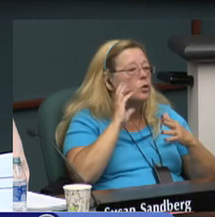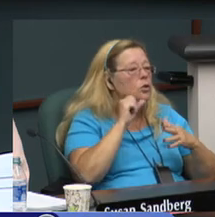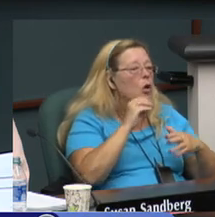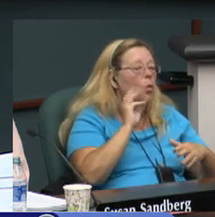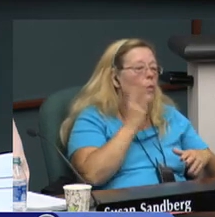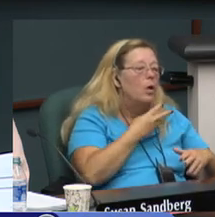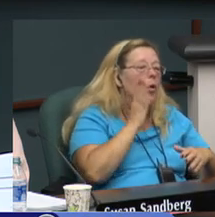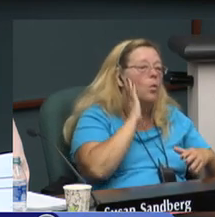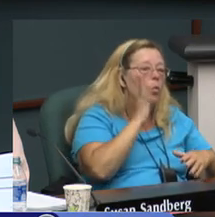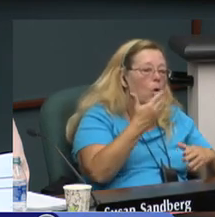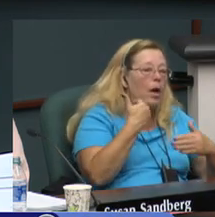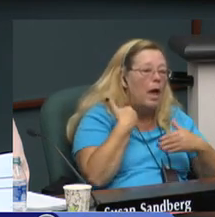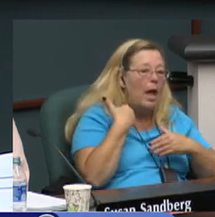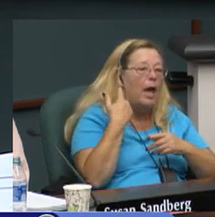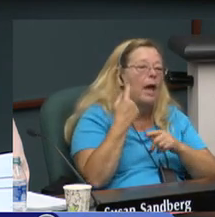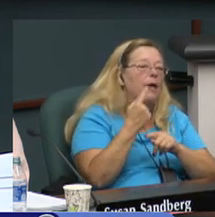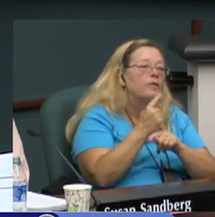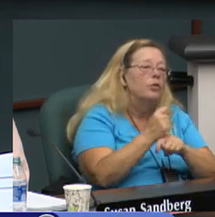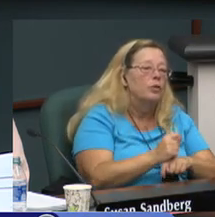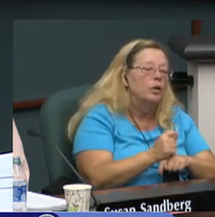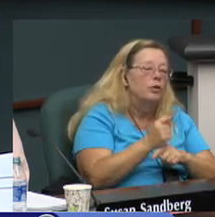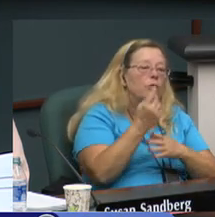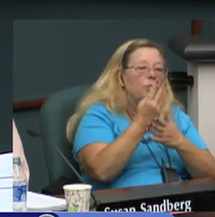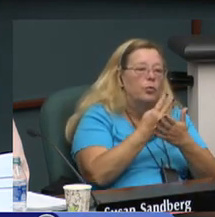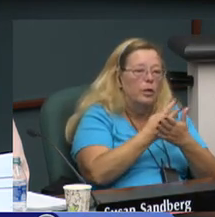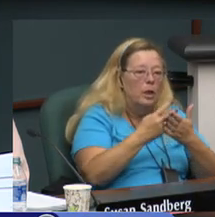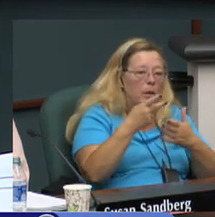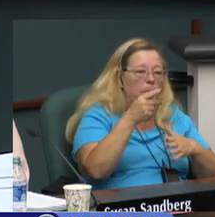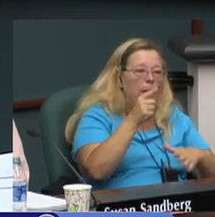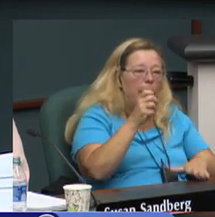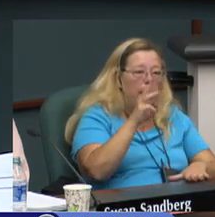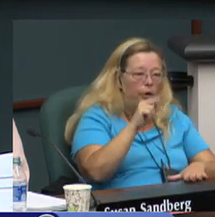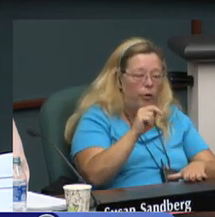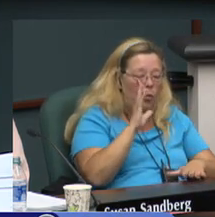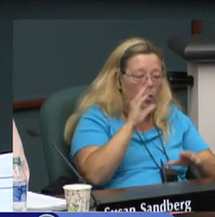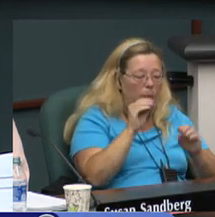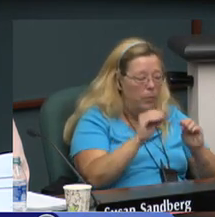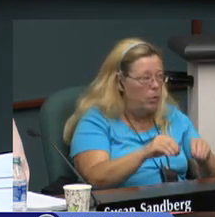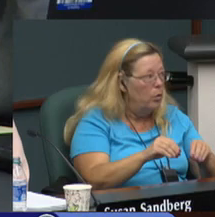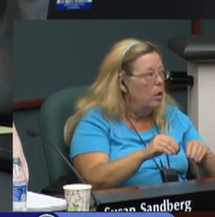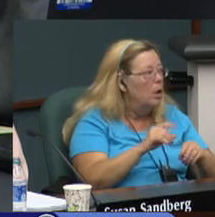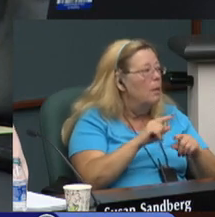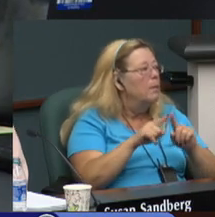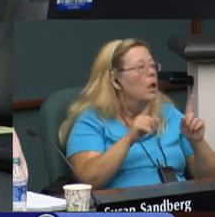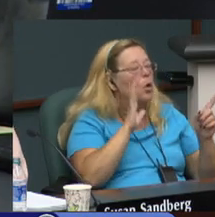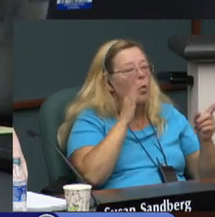traditional yes so if you are developing out in a larger tract into a subdivision